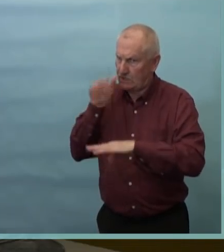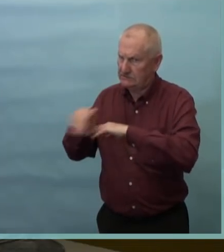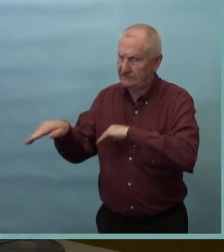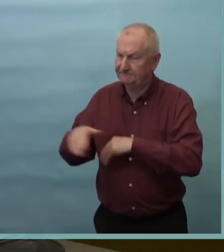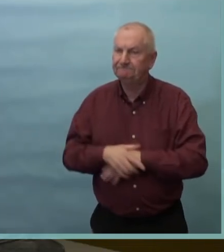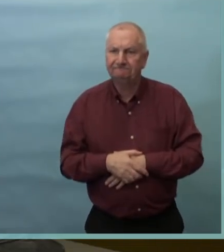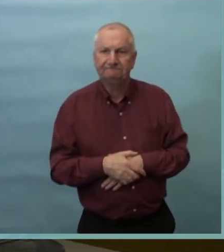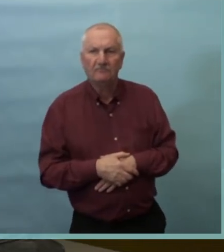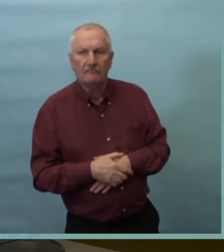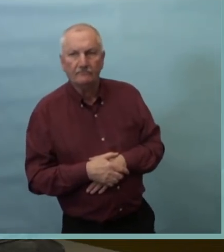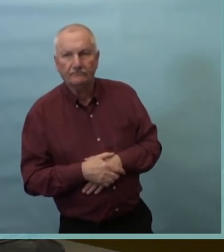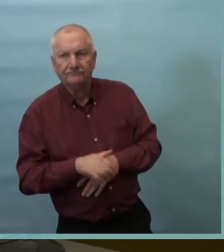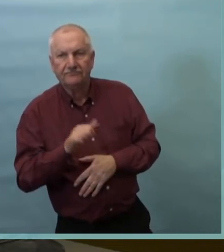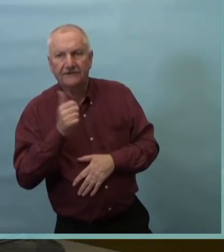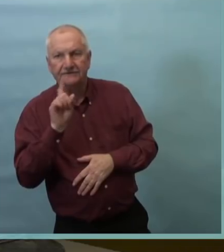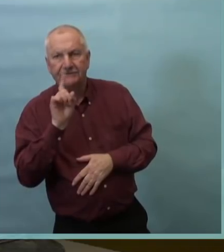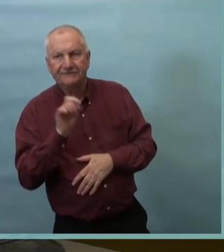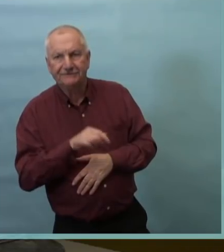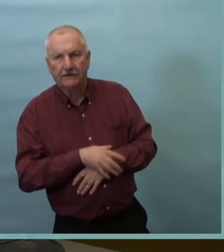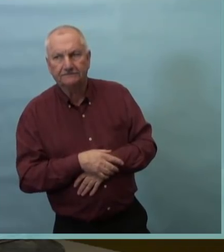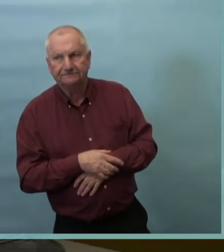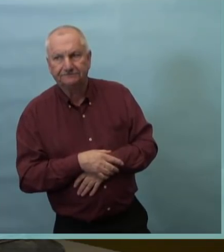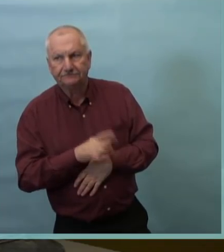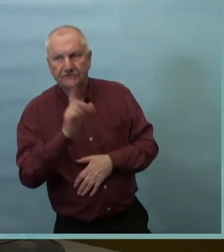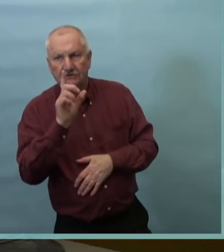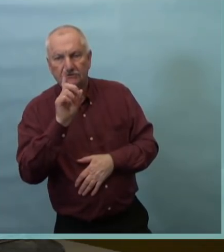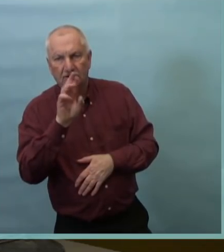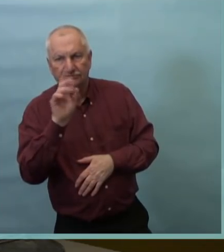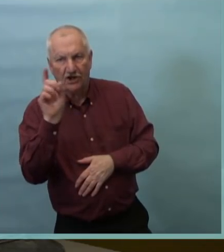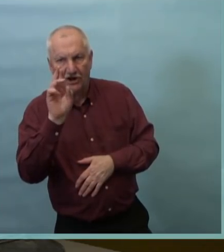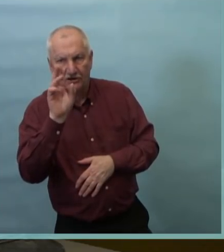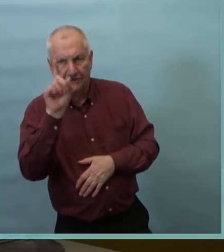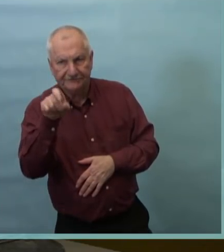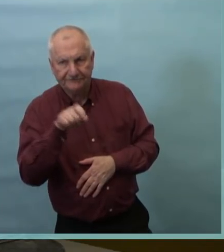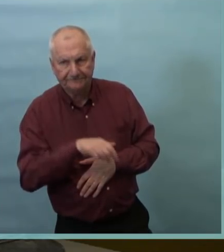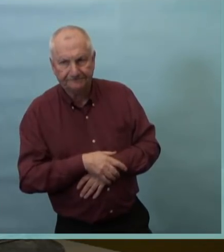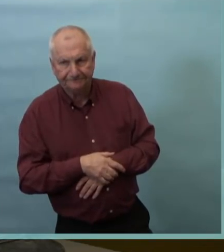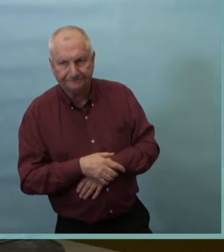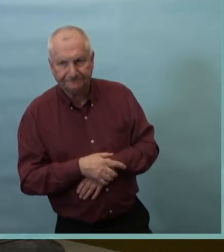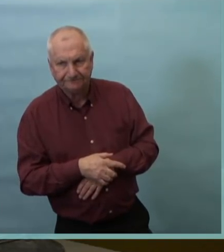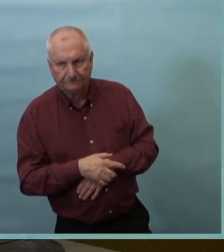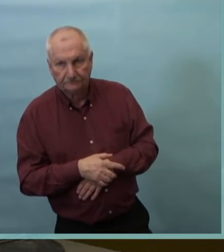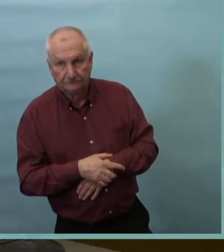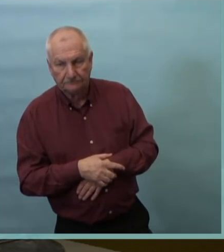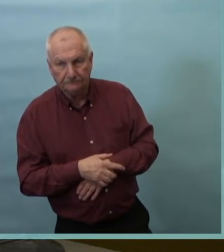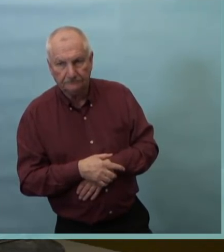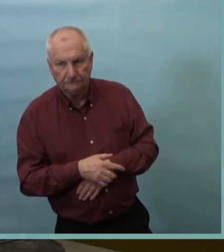confirm that the fourth person who died medically you previously said that that